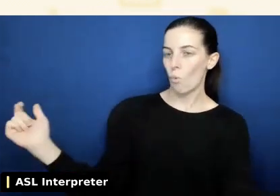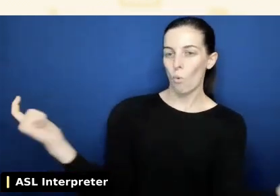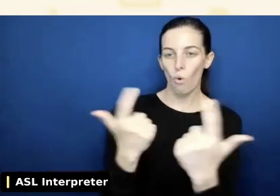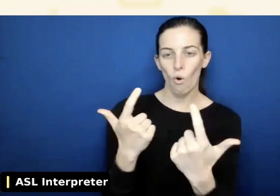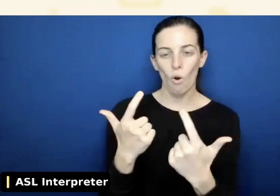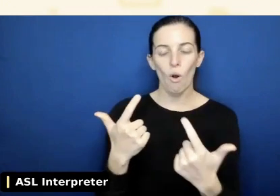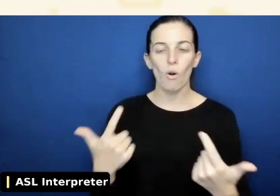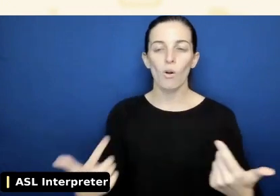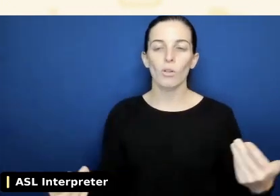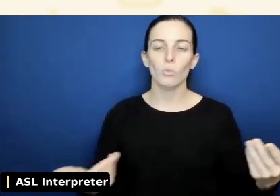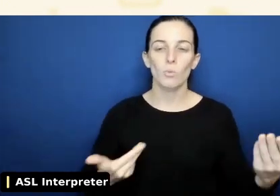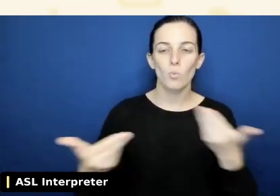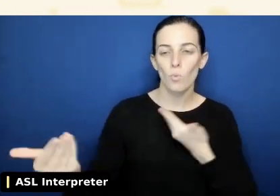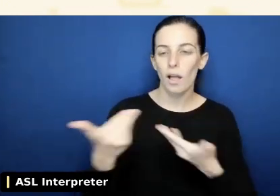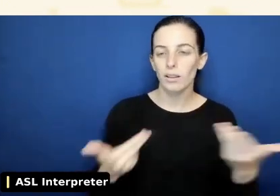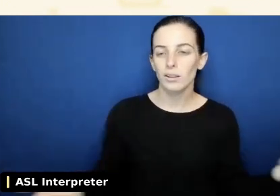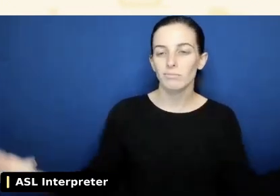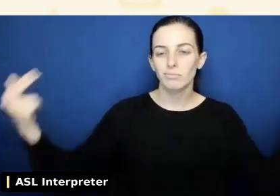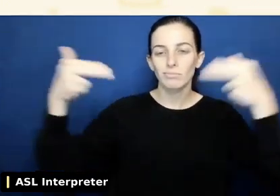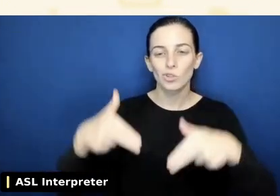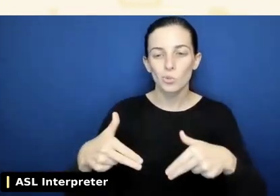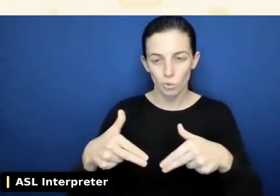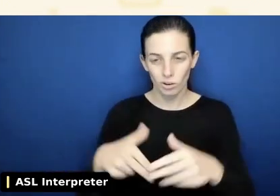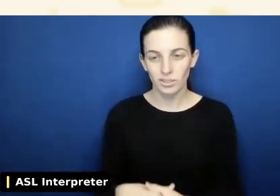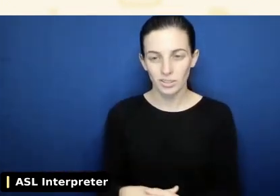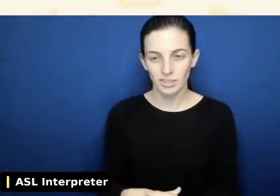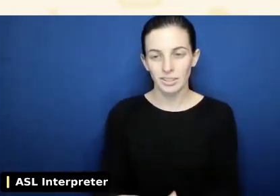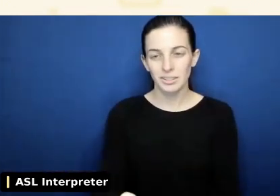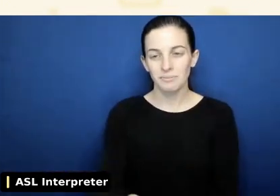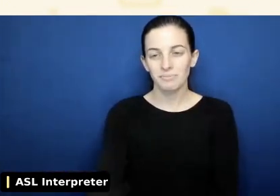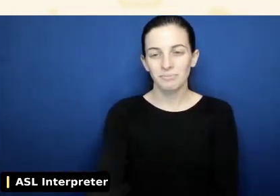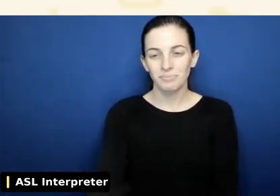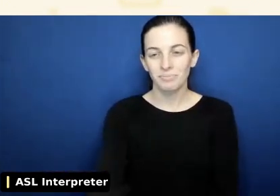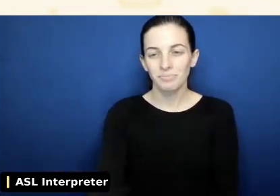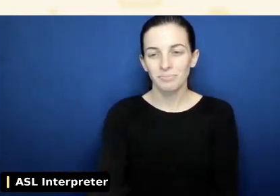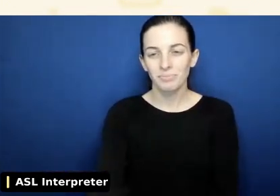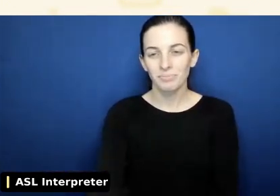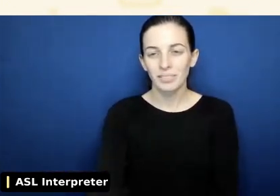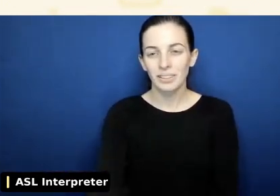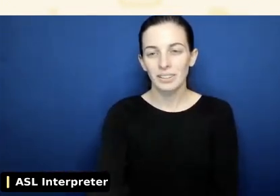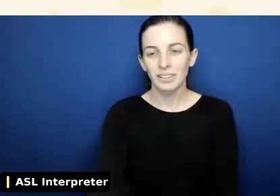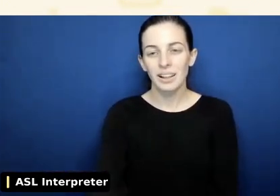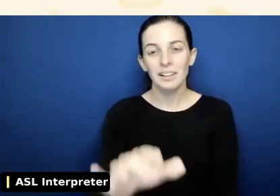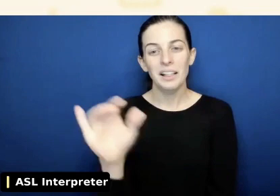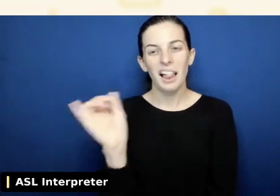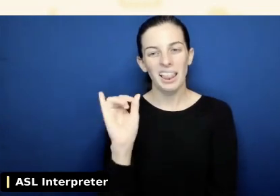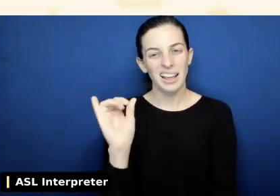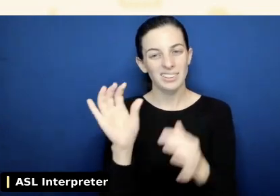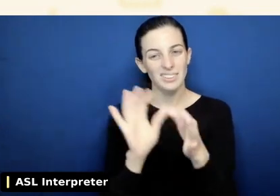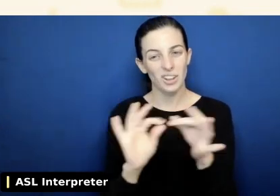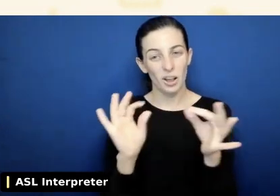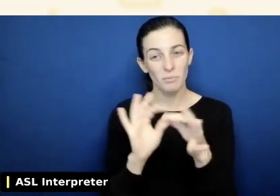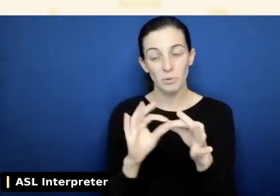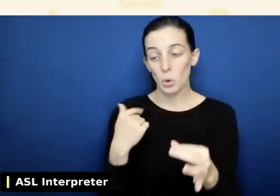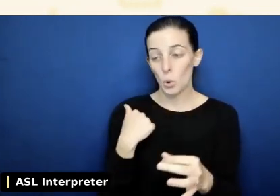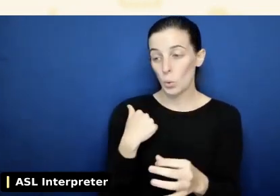Like the common saying goes, We came for the software, but we stayed for the people.